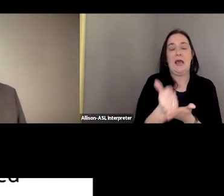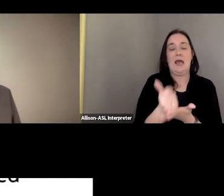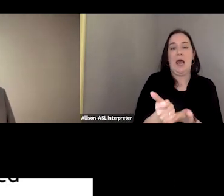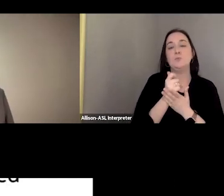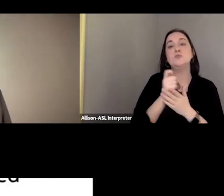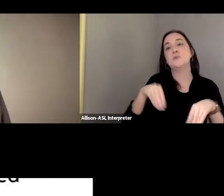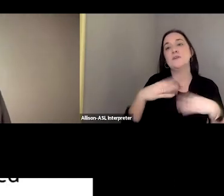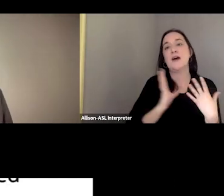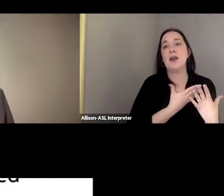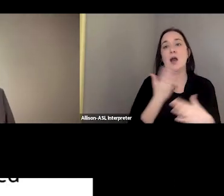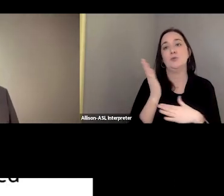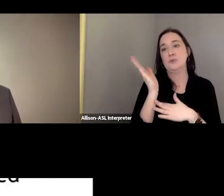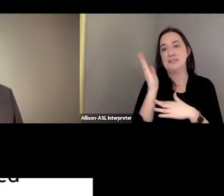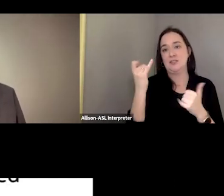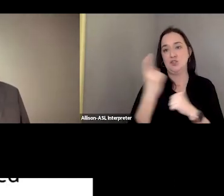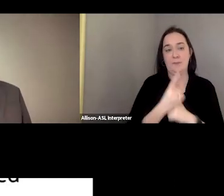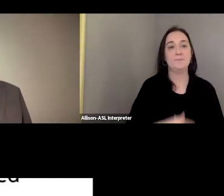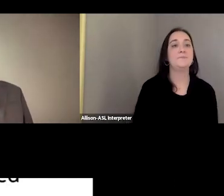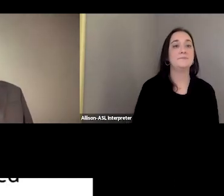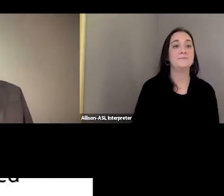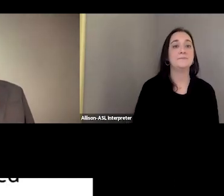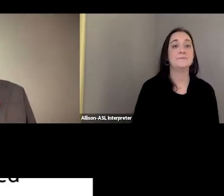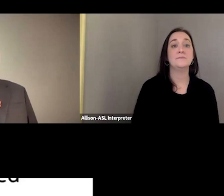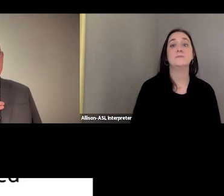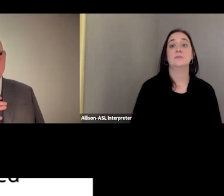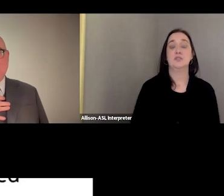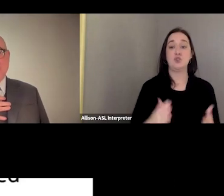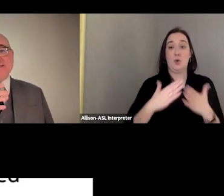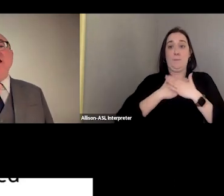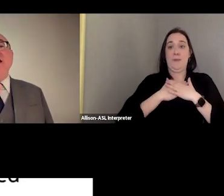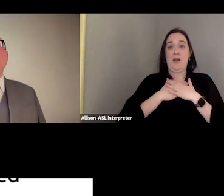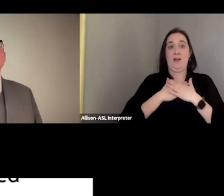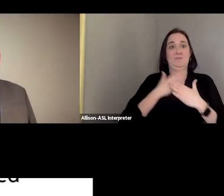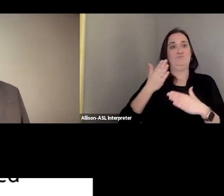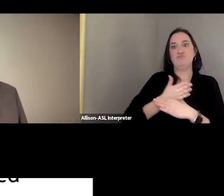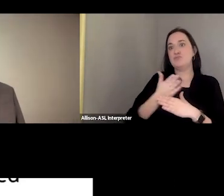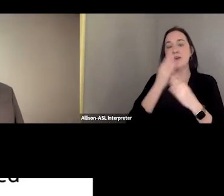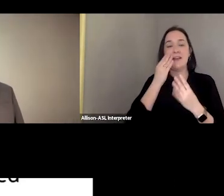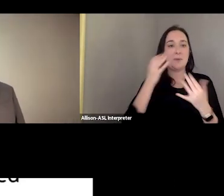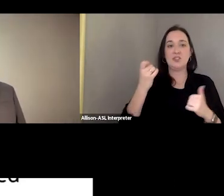I do want to acknowledge that everything that I am saying is basically mine. And my research colleagues, we were not influenced by either